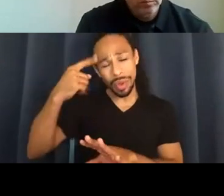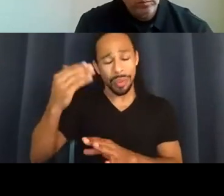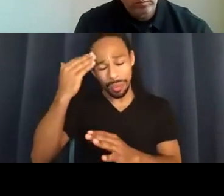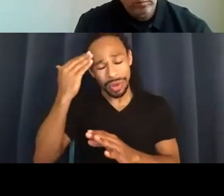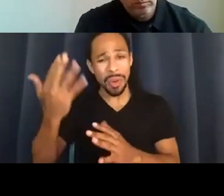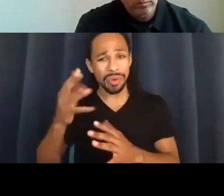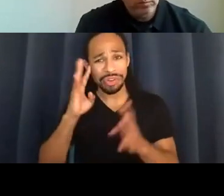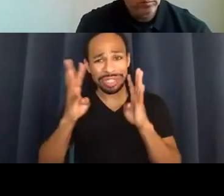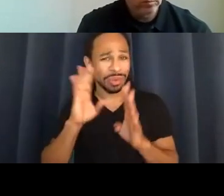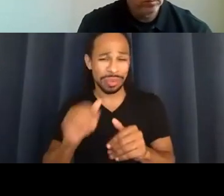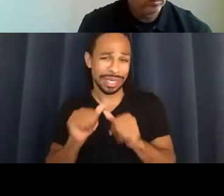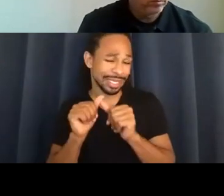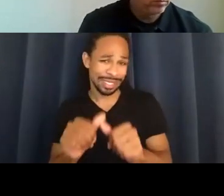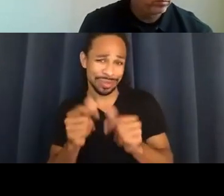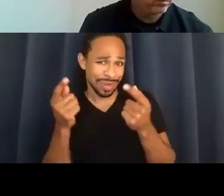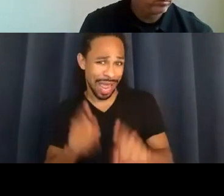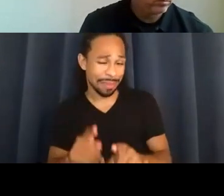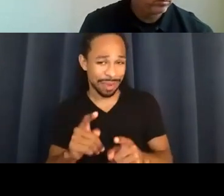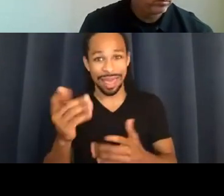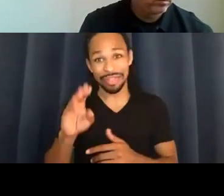the Bronx showed 18:07:49 us when it came to hip-hop. It don't